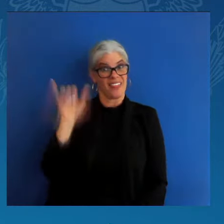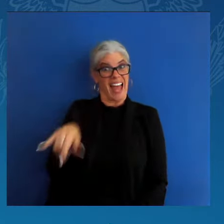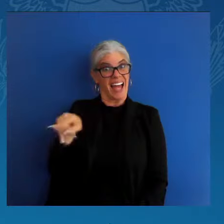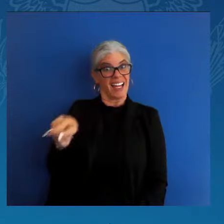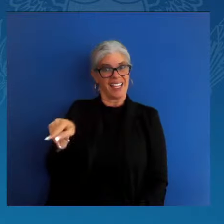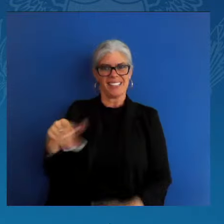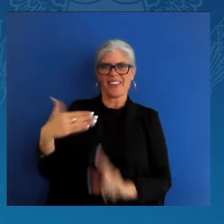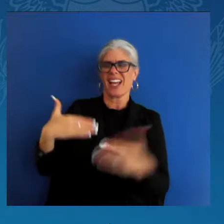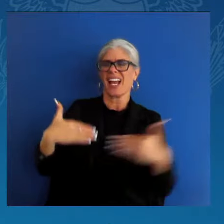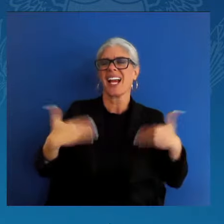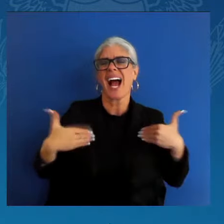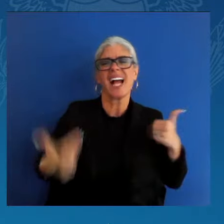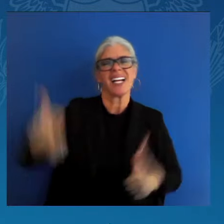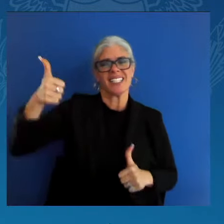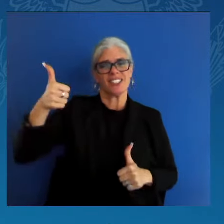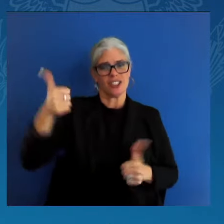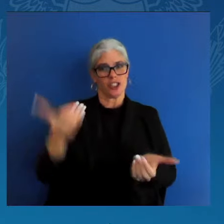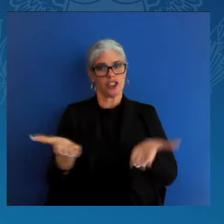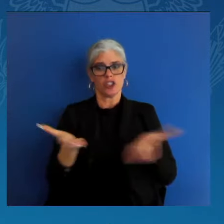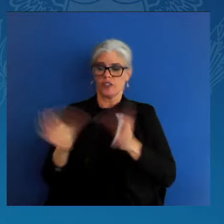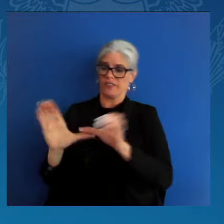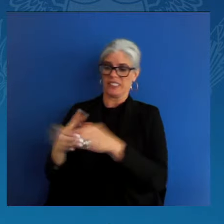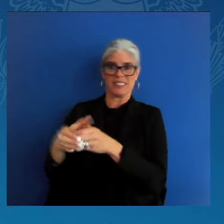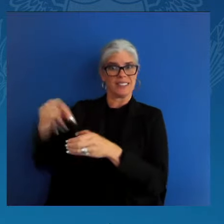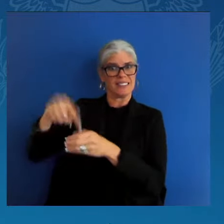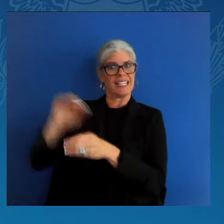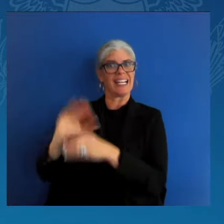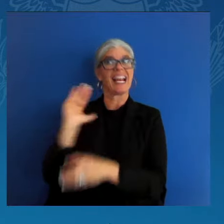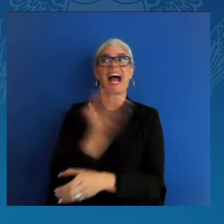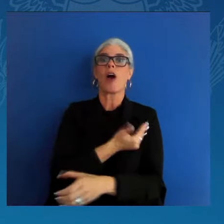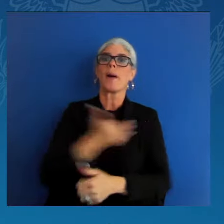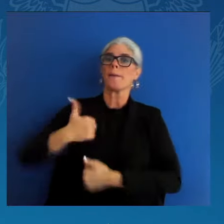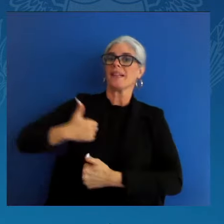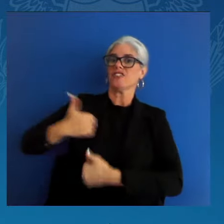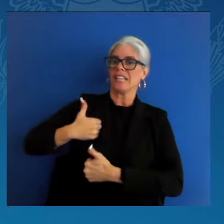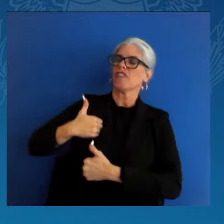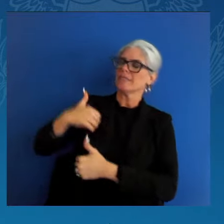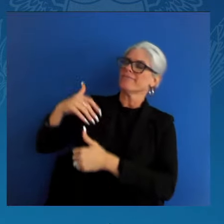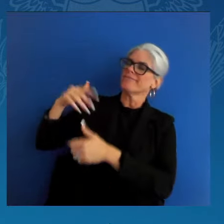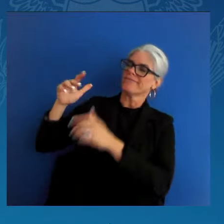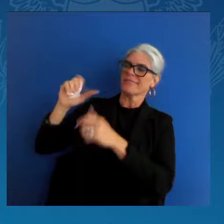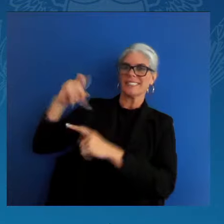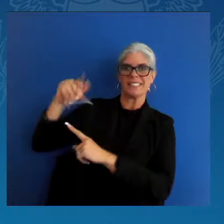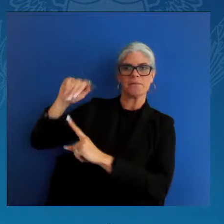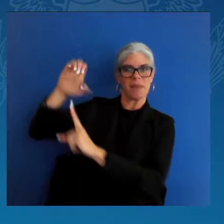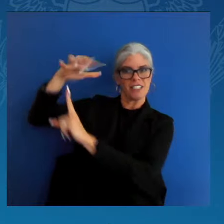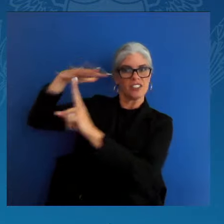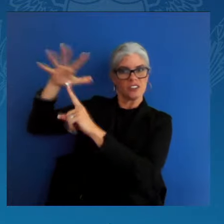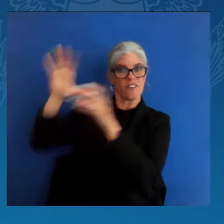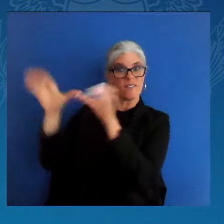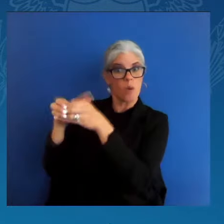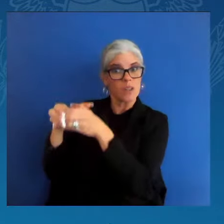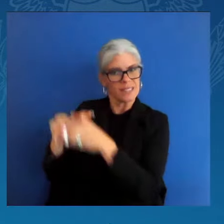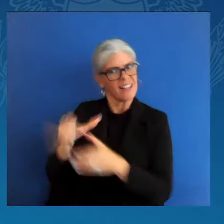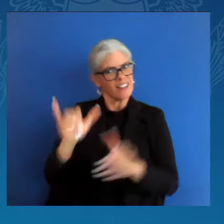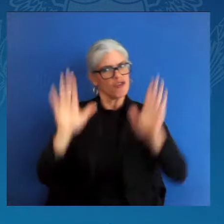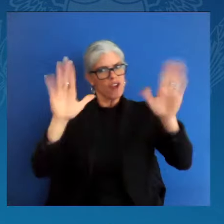to collaborating with commercial industry, and to prioritizing our interoperability with allies and partners.